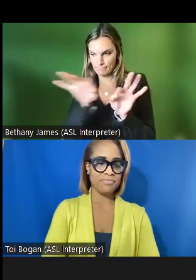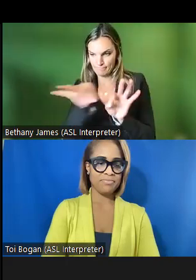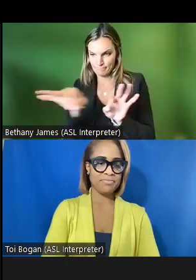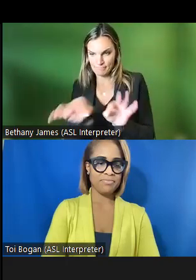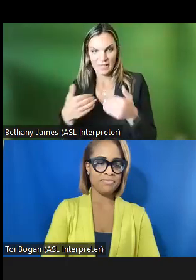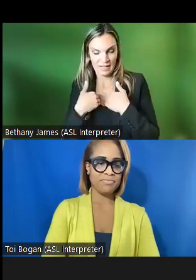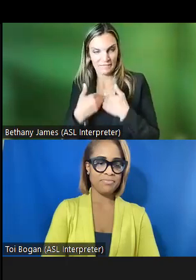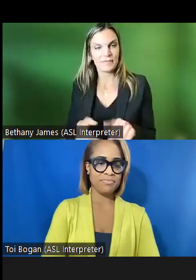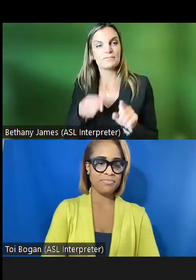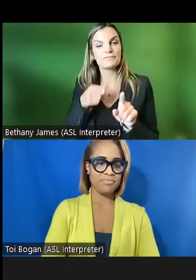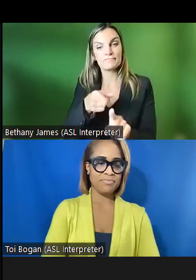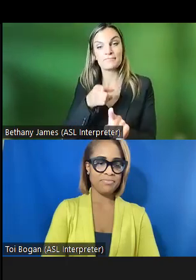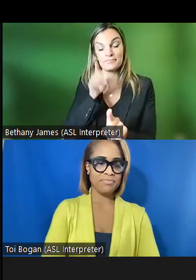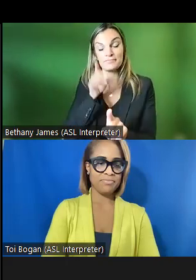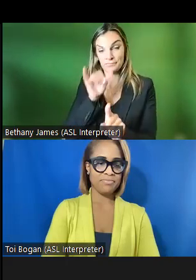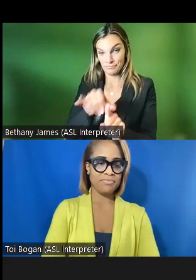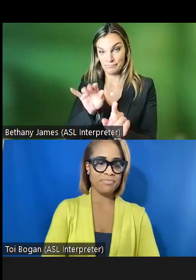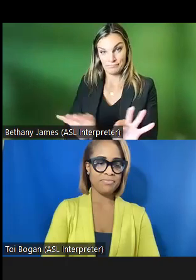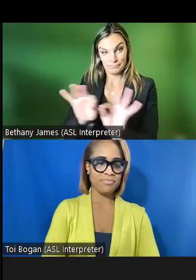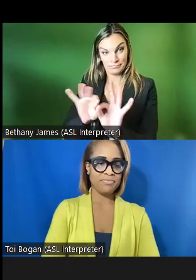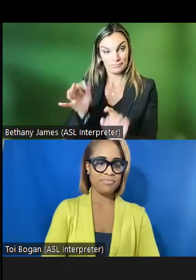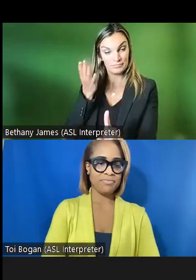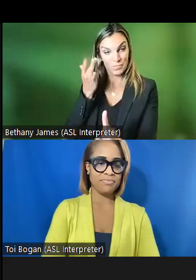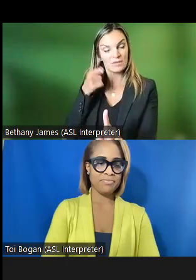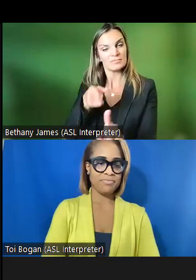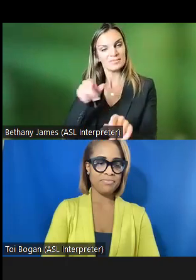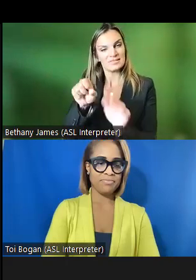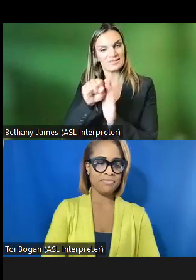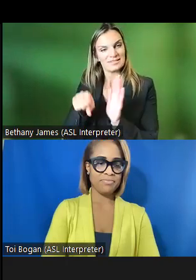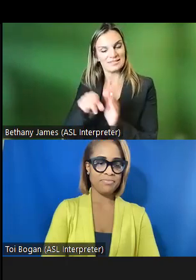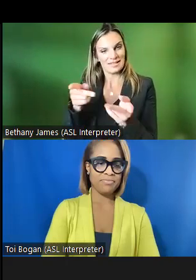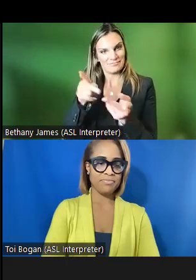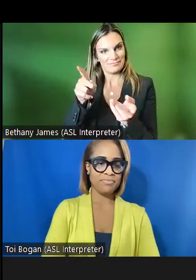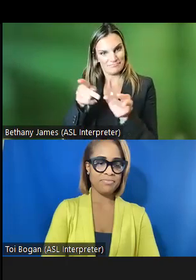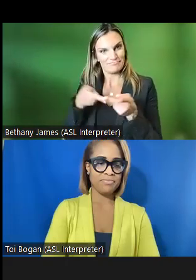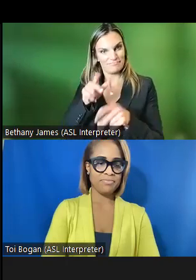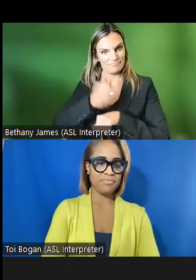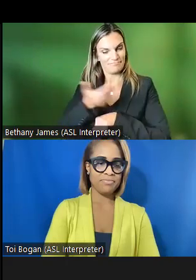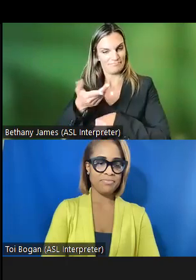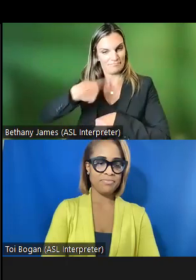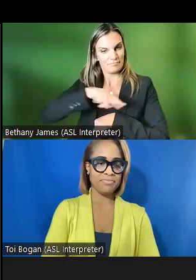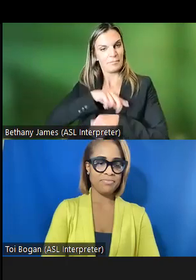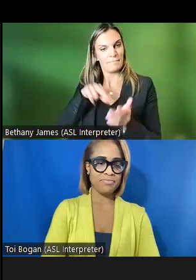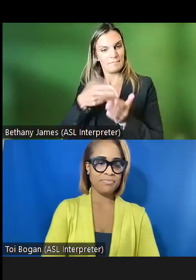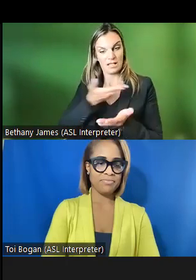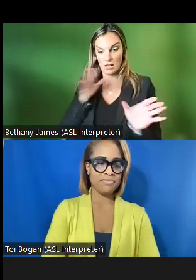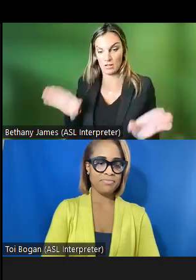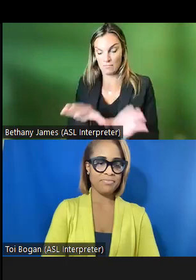We're providing those, because we are a state entity, and we have an obligation to make the work that we do accessible, and we cannot charge for that.